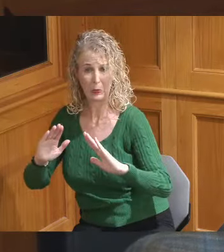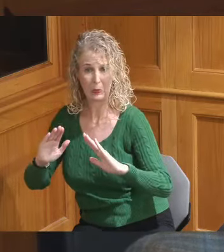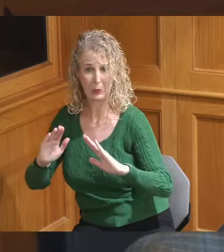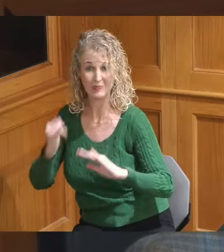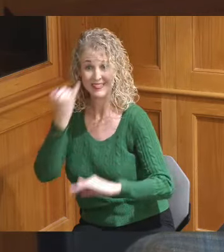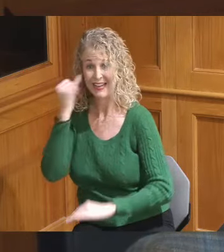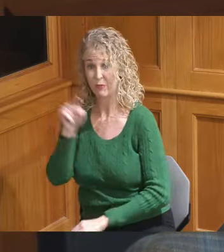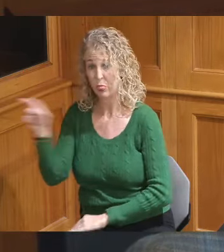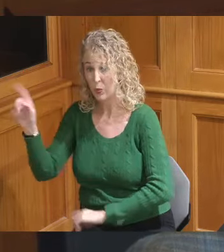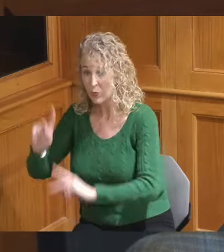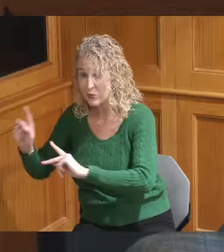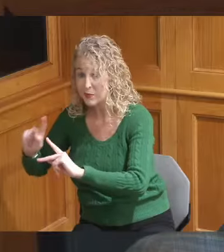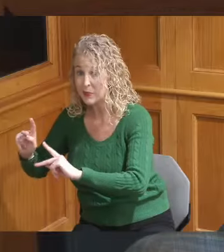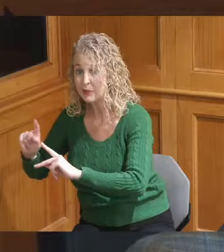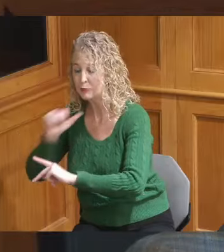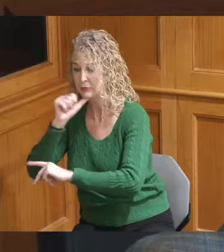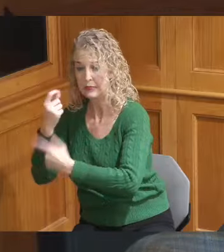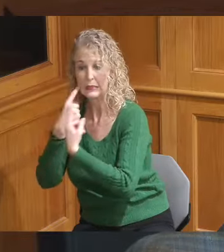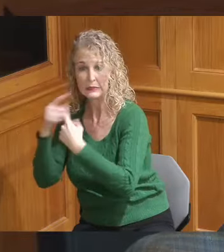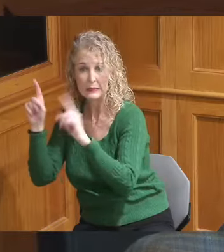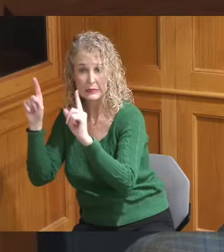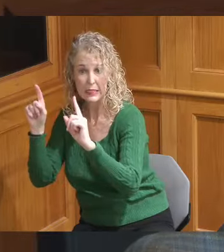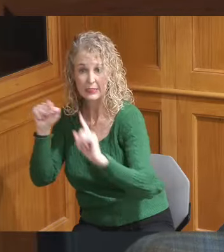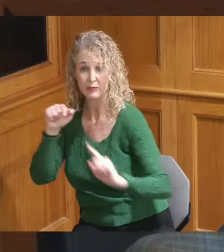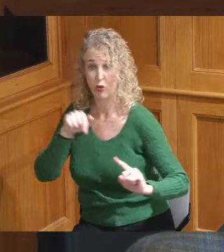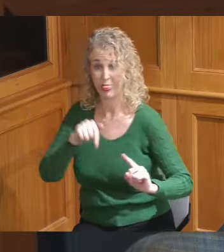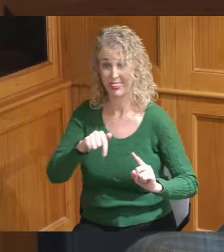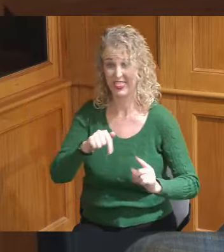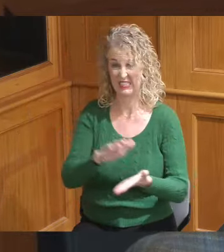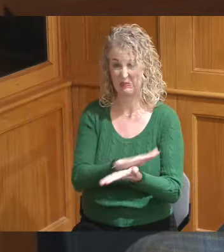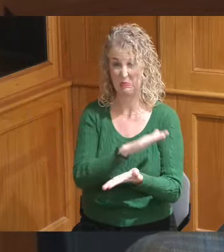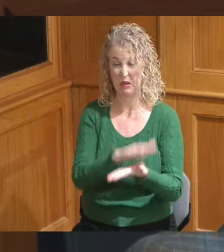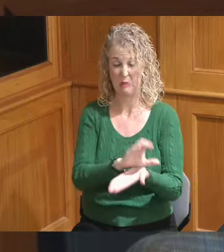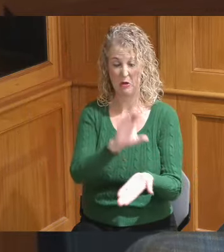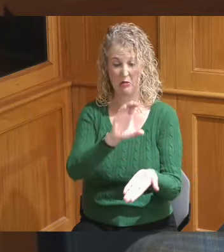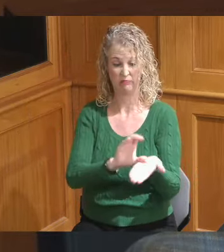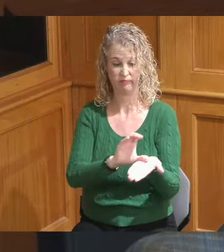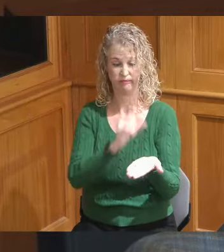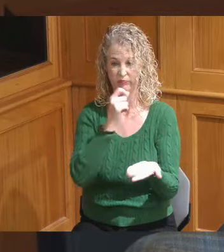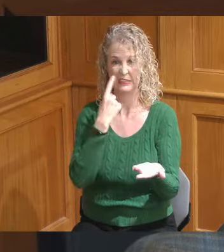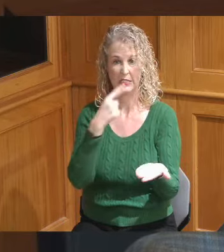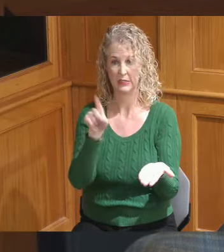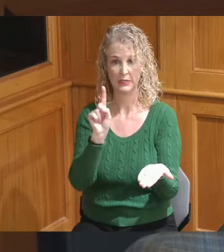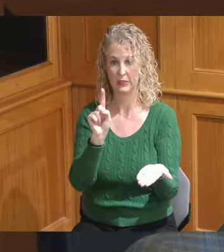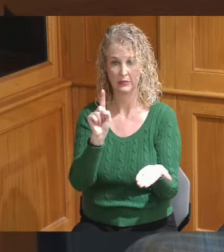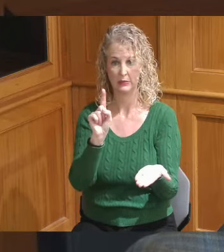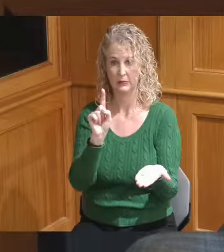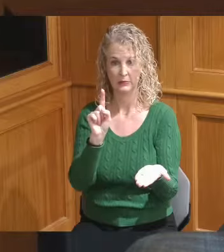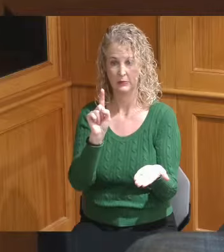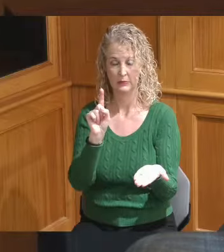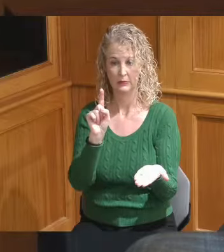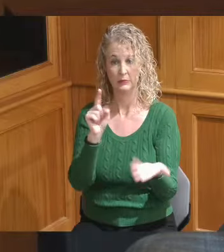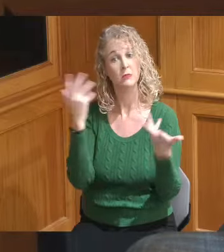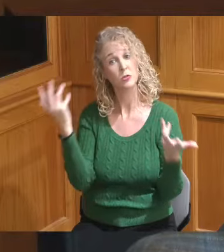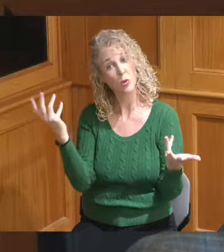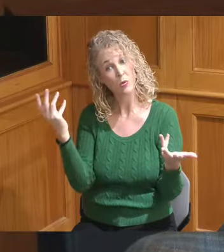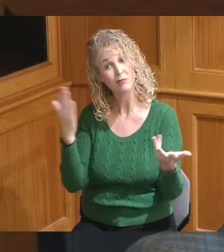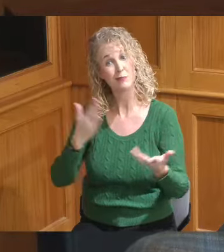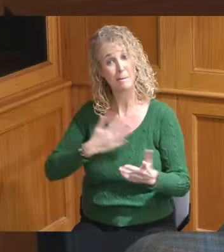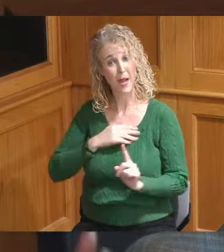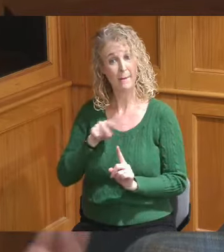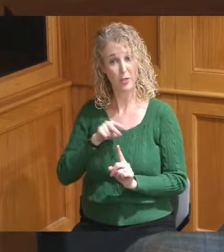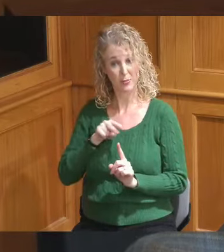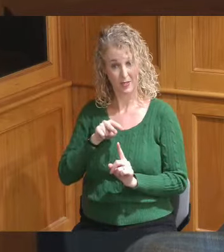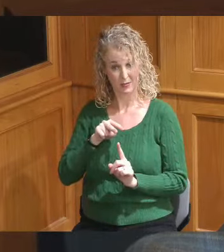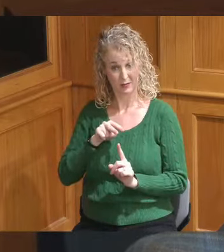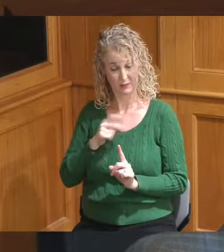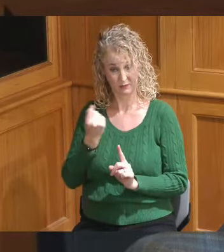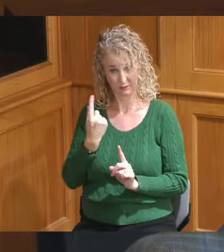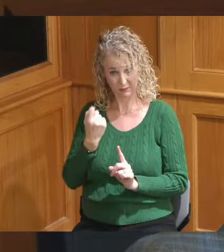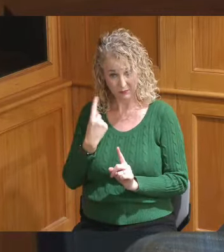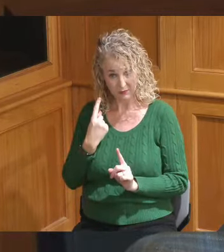unsuccessful, then this binder is unsuccessful. So for me, that's where I'm when I come into the